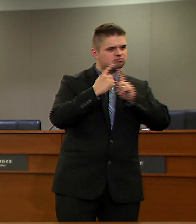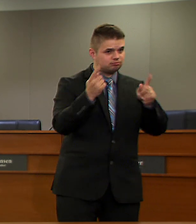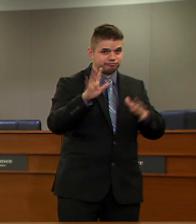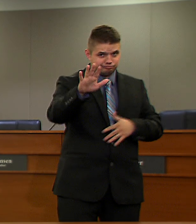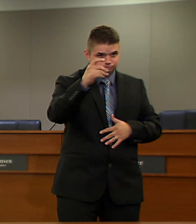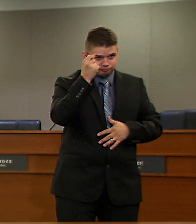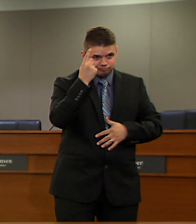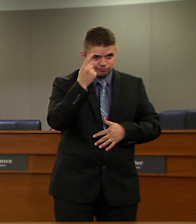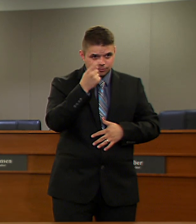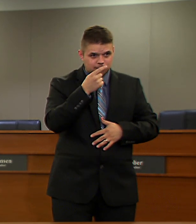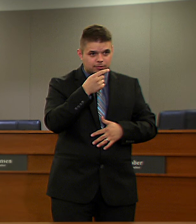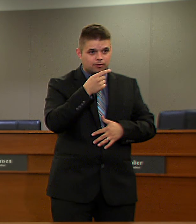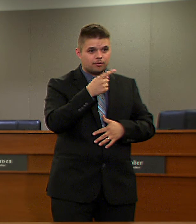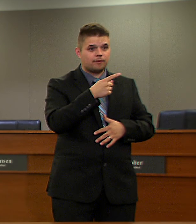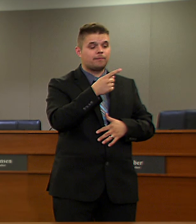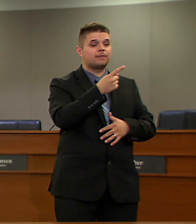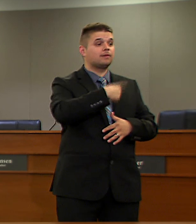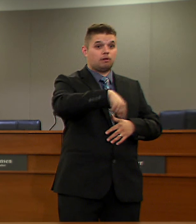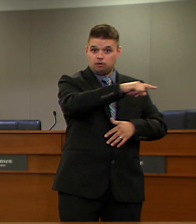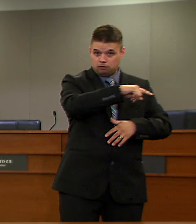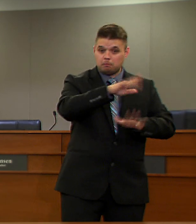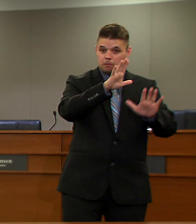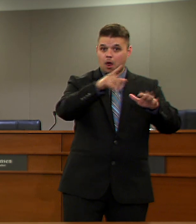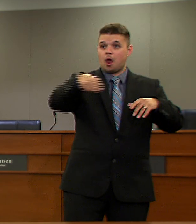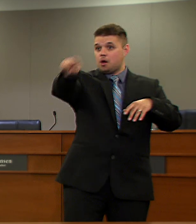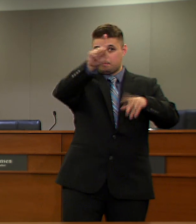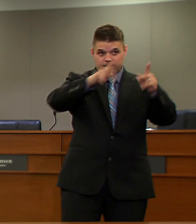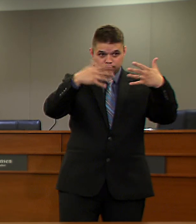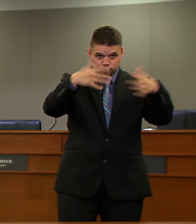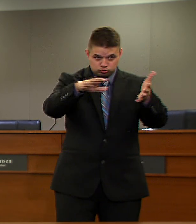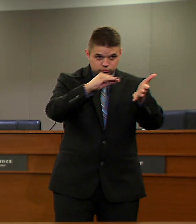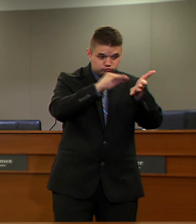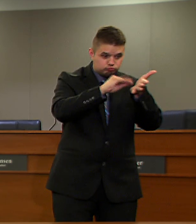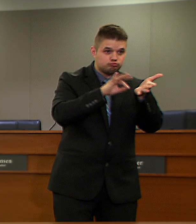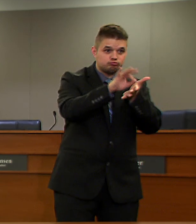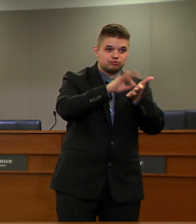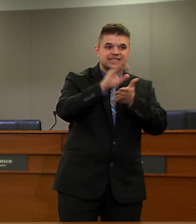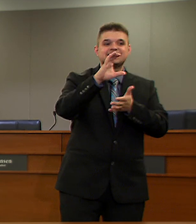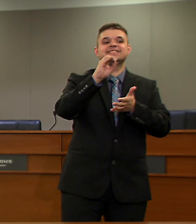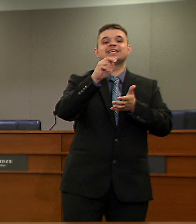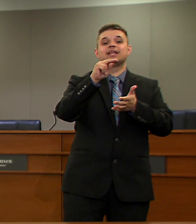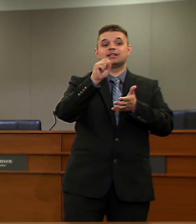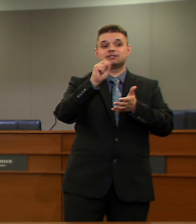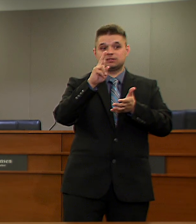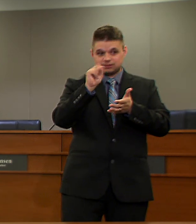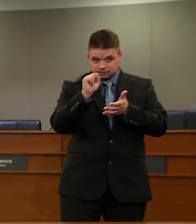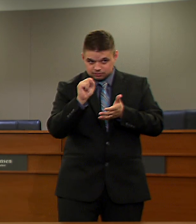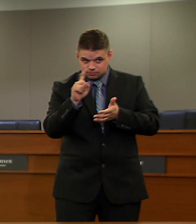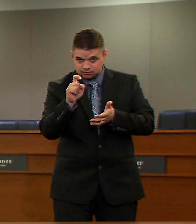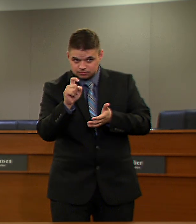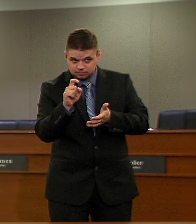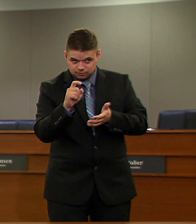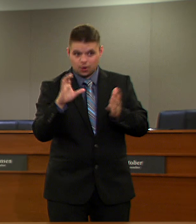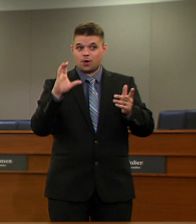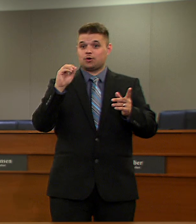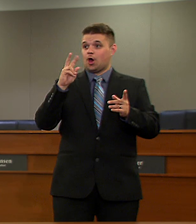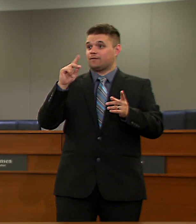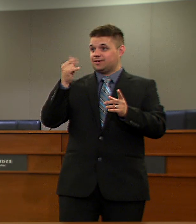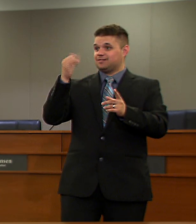This is another area that has been impacted by the COVID-19 pandemic. Yesterday, the Census Bureau